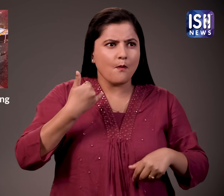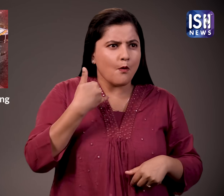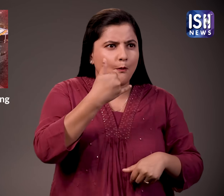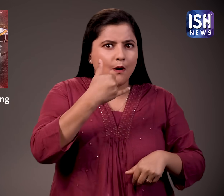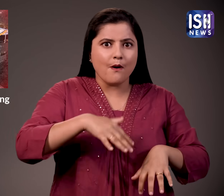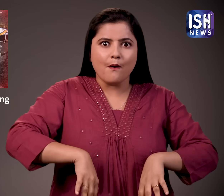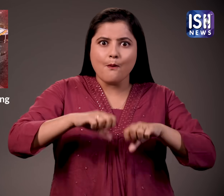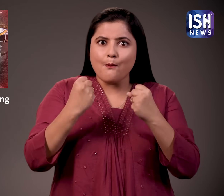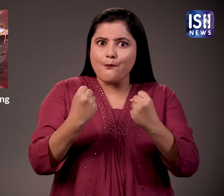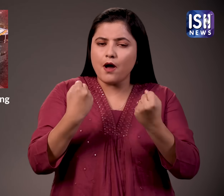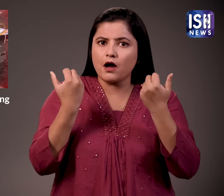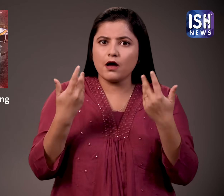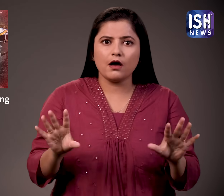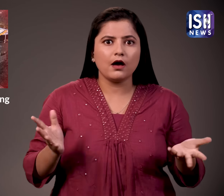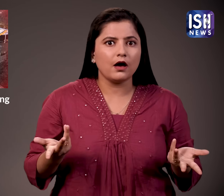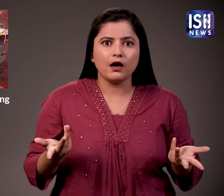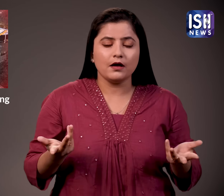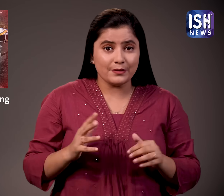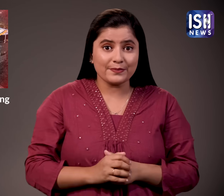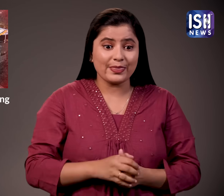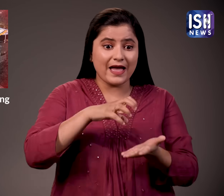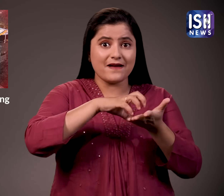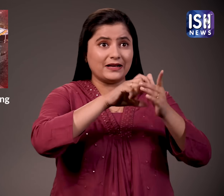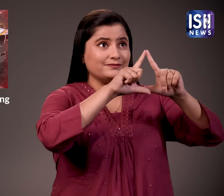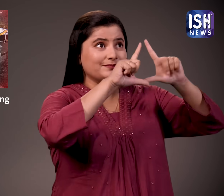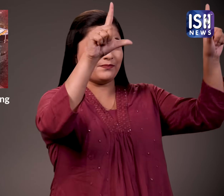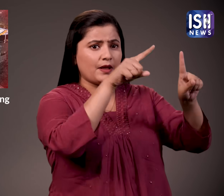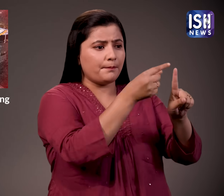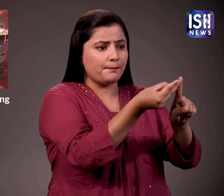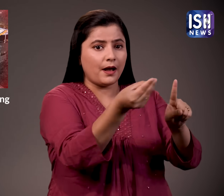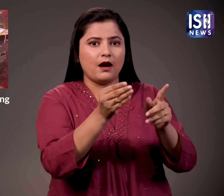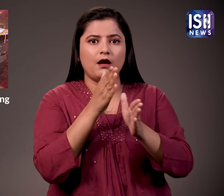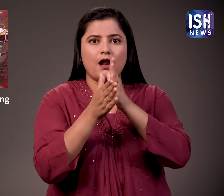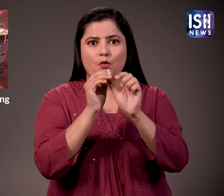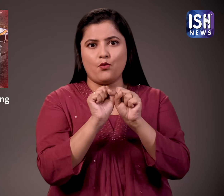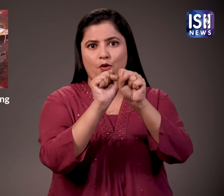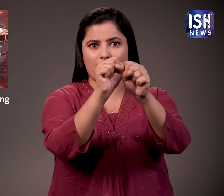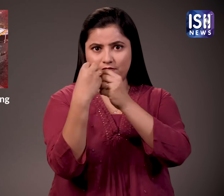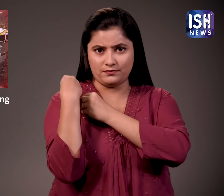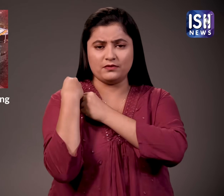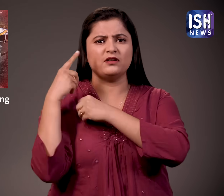and his mobile phone was also switched off. The hoarding stood on a plot that belonged to Government Railway Police (GRP).